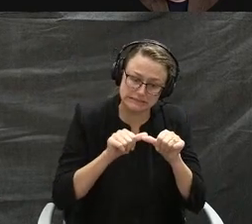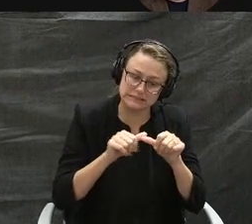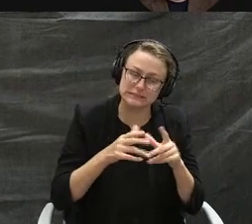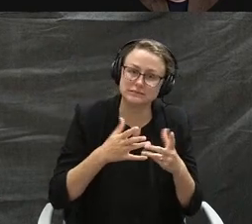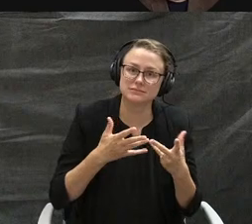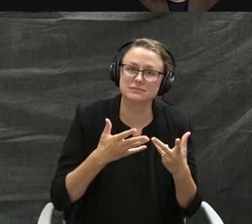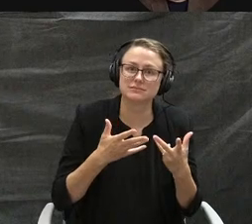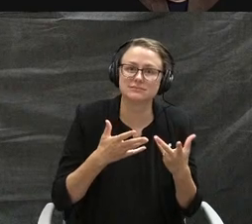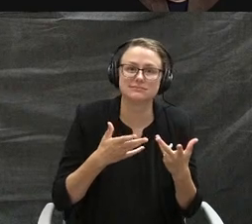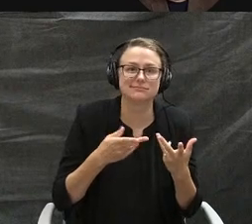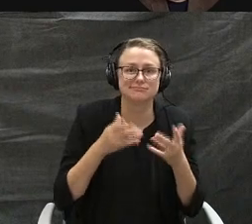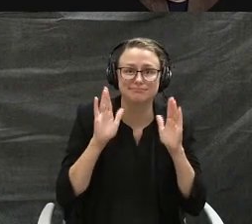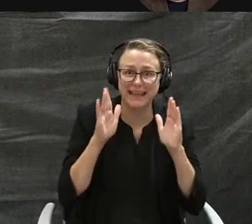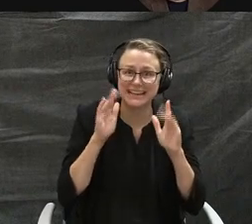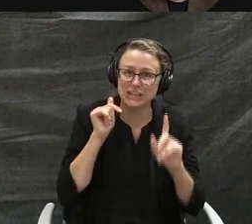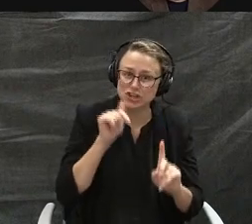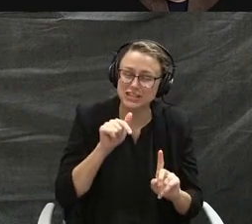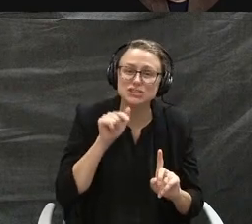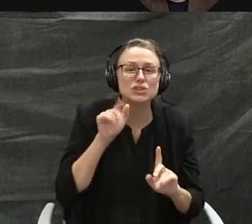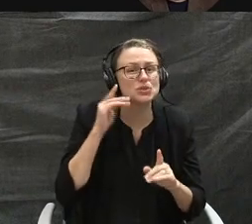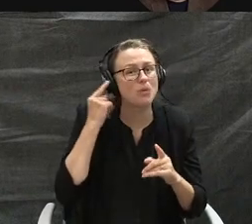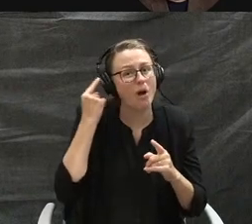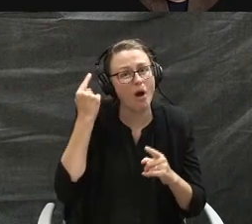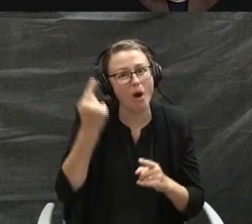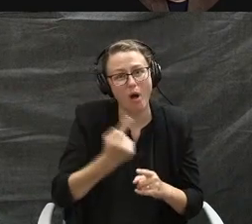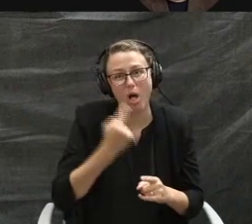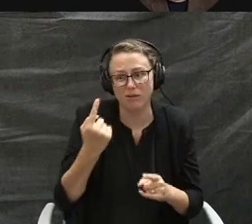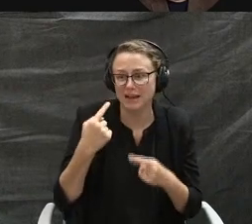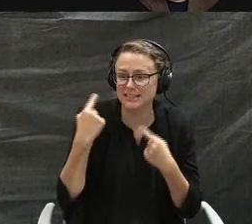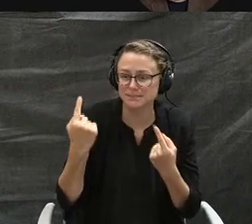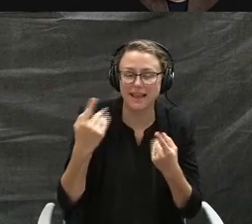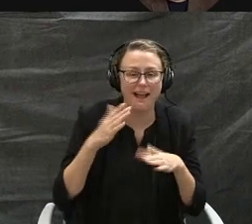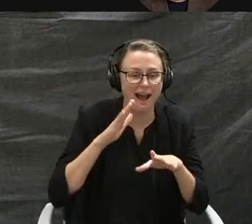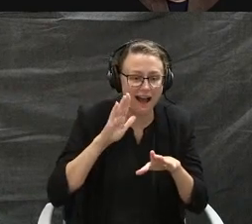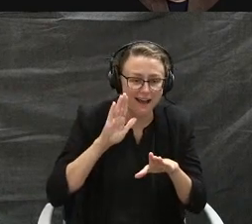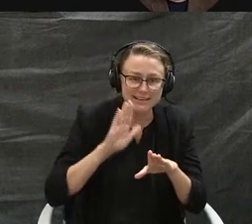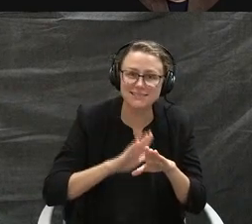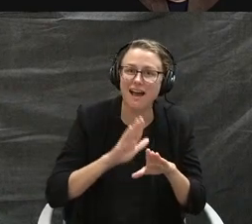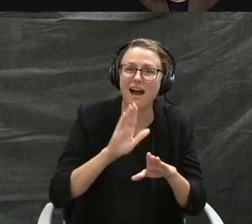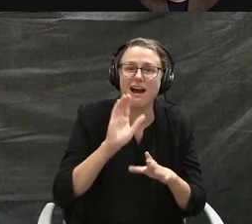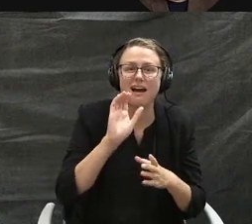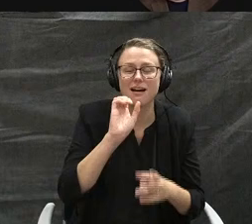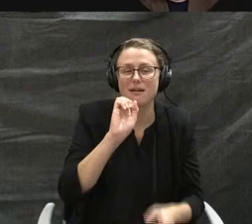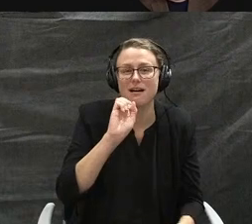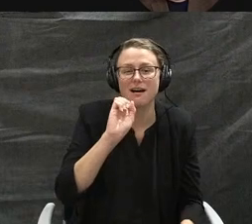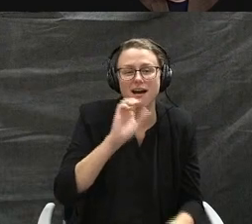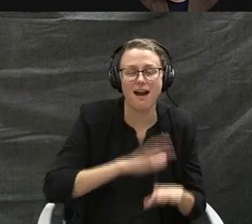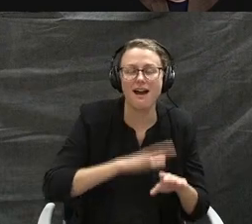innovative and you always being on top of all of these bonds and all of our finances is really.